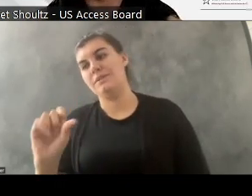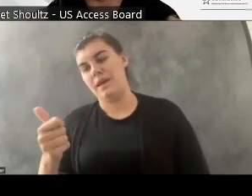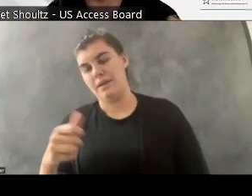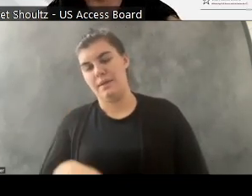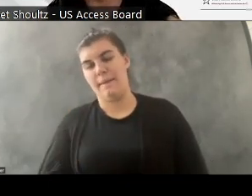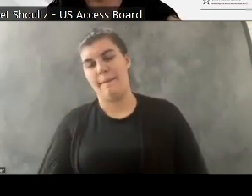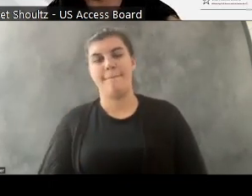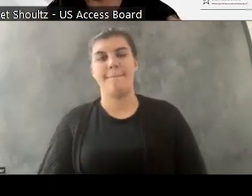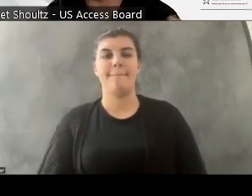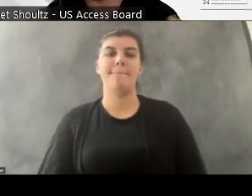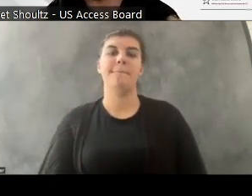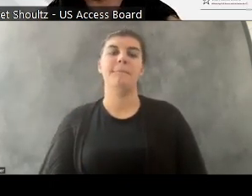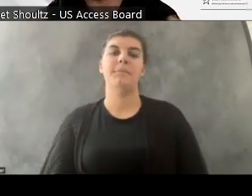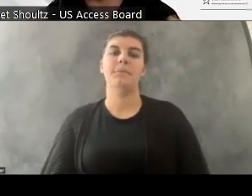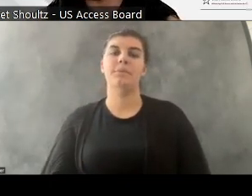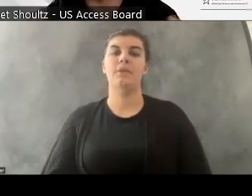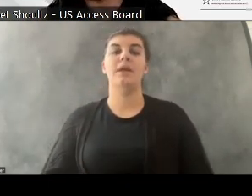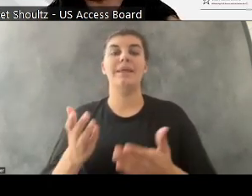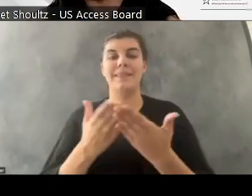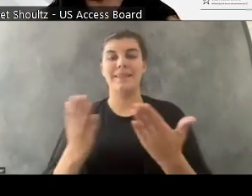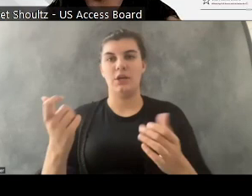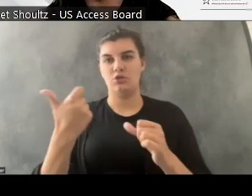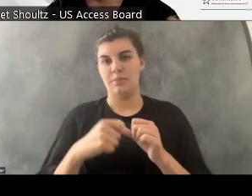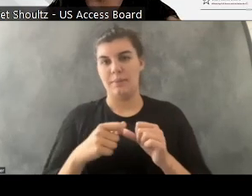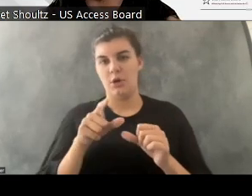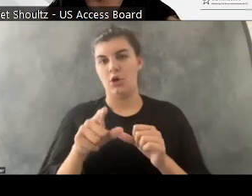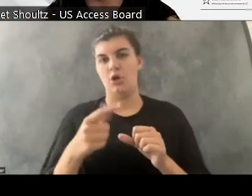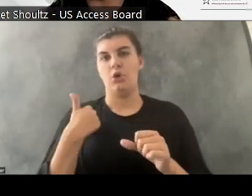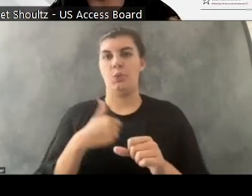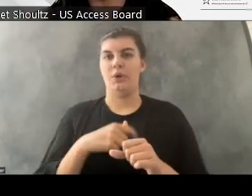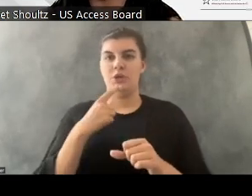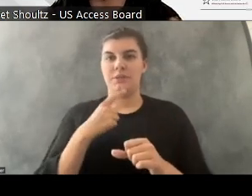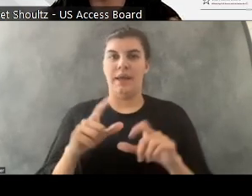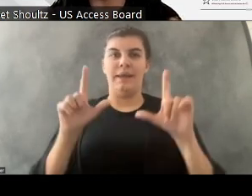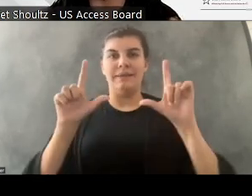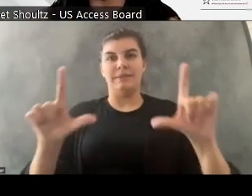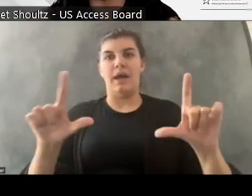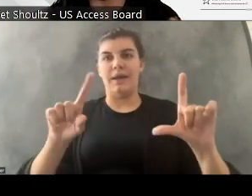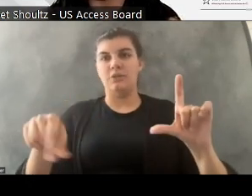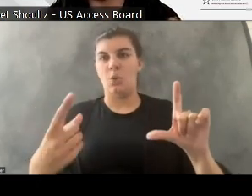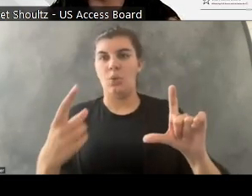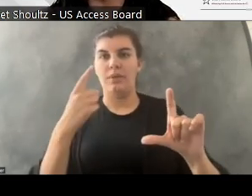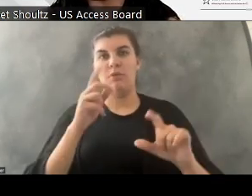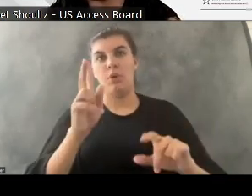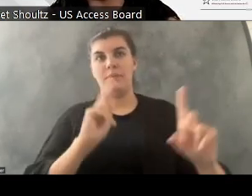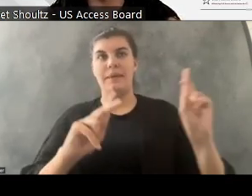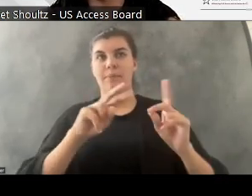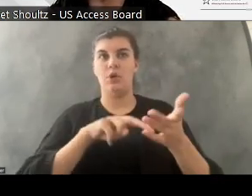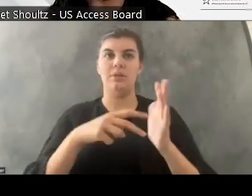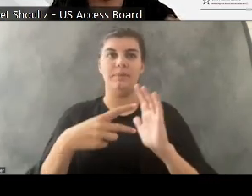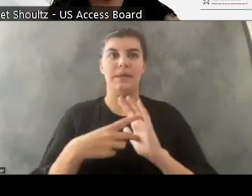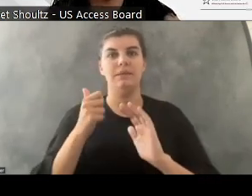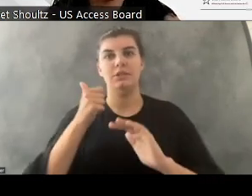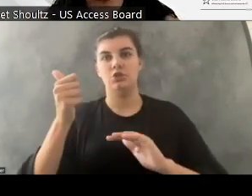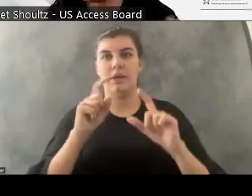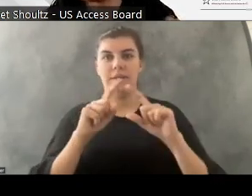So the thing to note is we're saying that signs intended solely for pedestrians, including transit